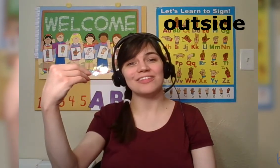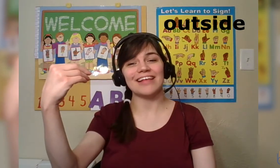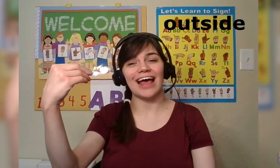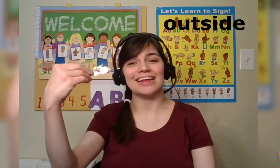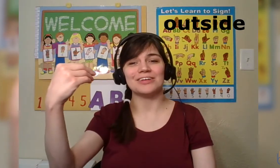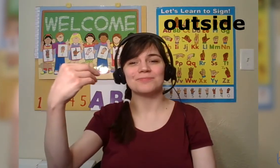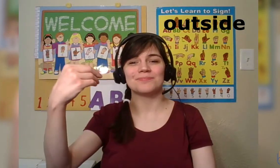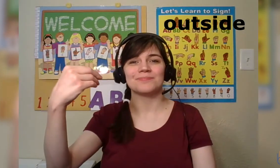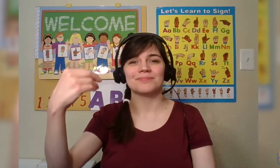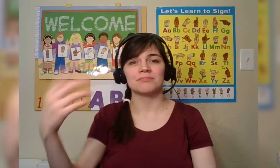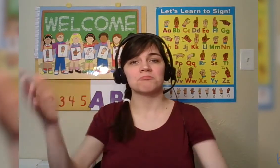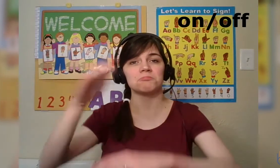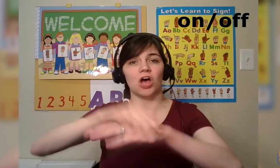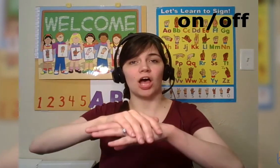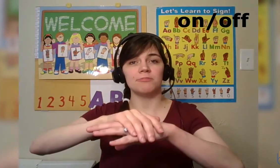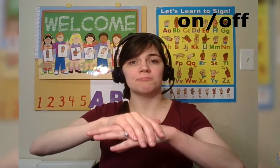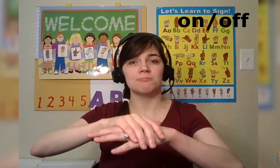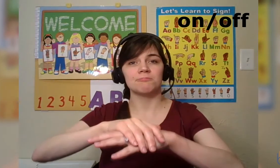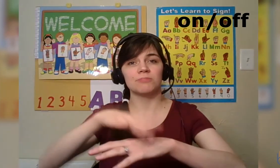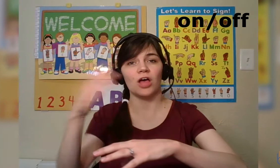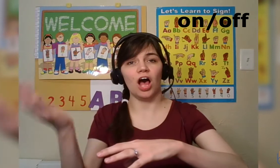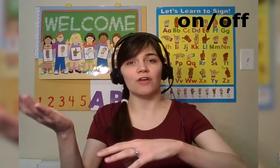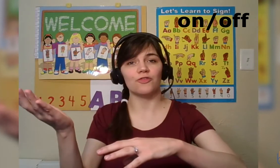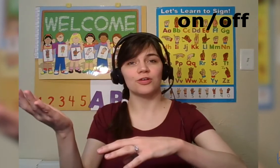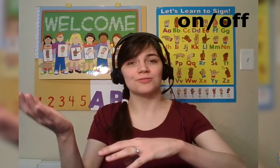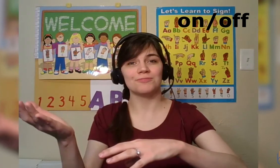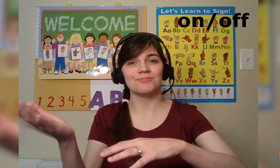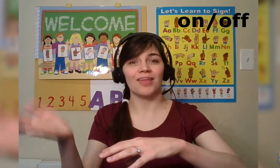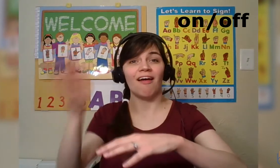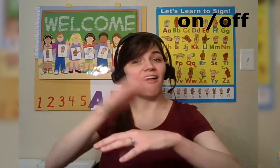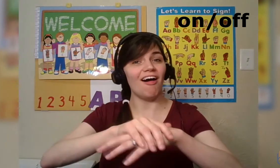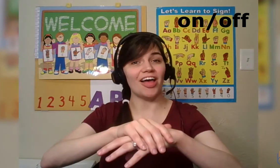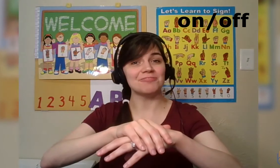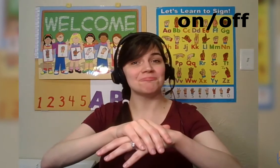On. Off. On. Off.